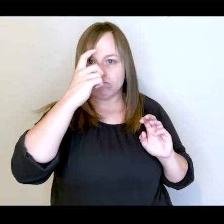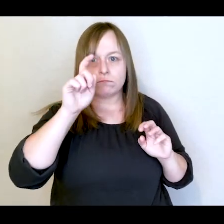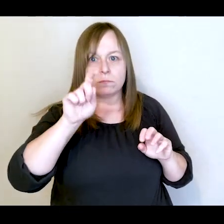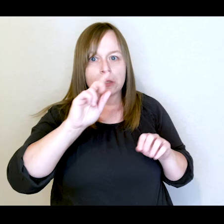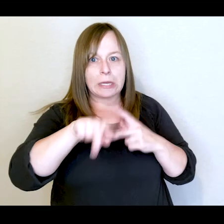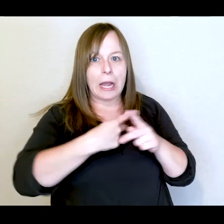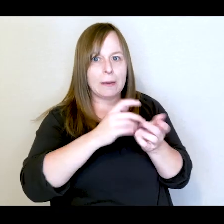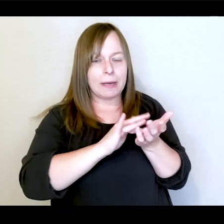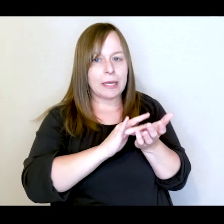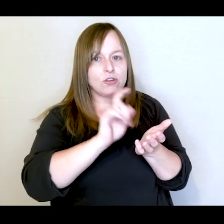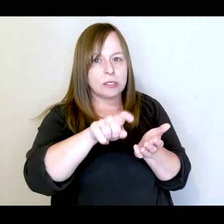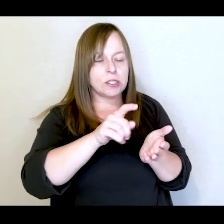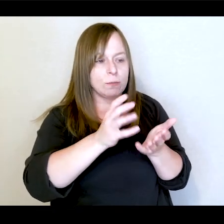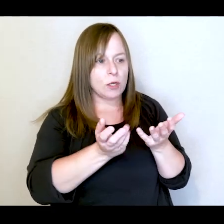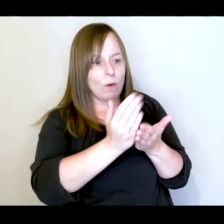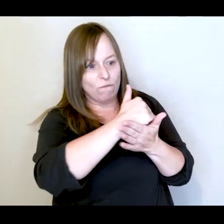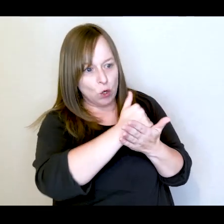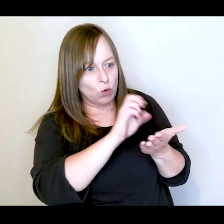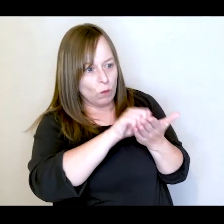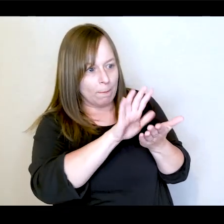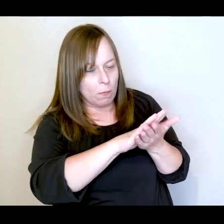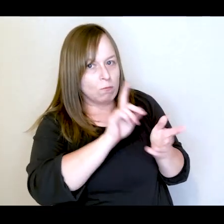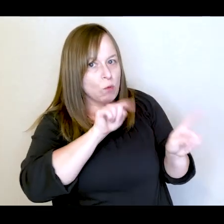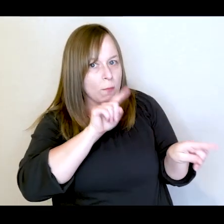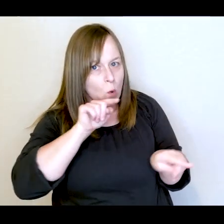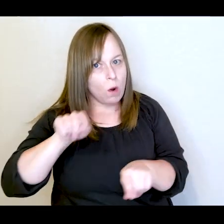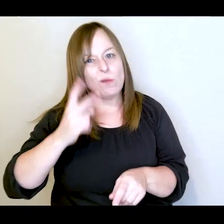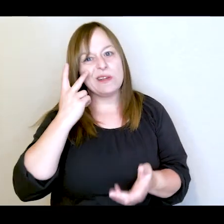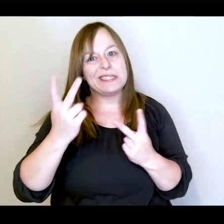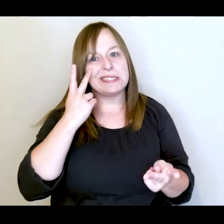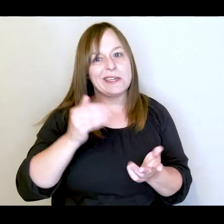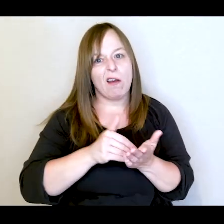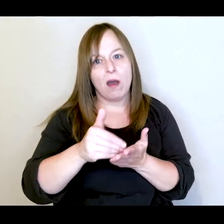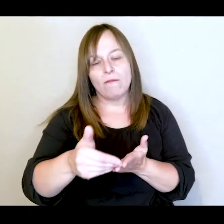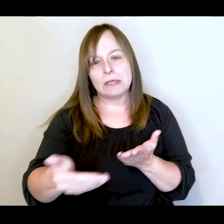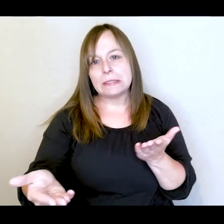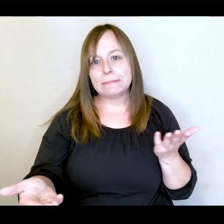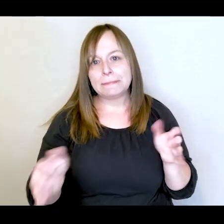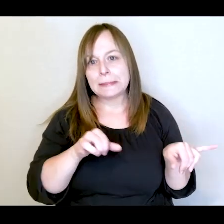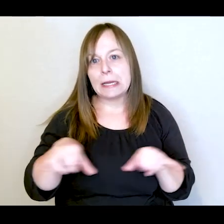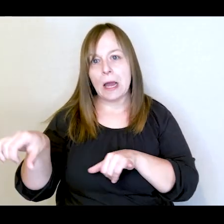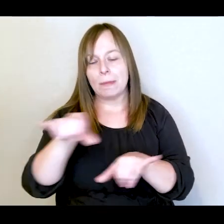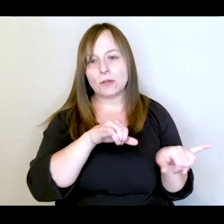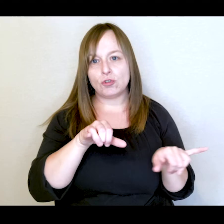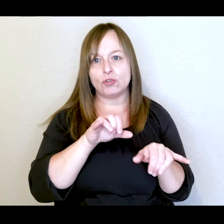reviewed and reported. So again that's something that is all too common. This